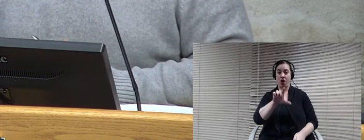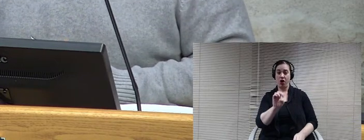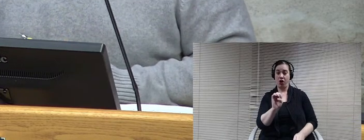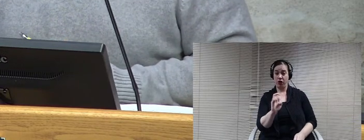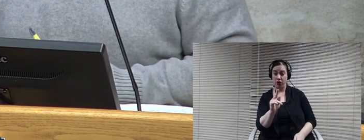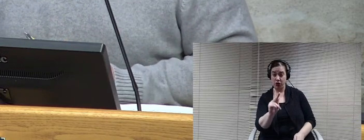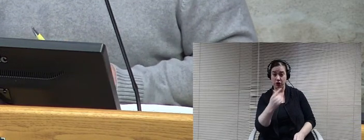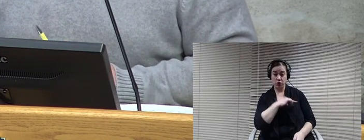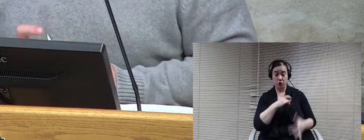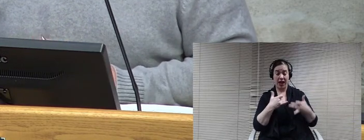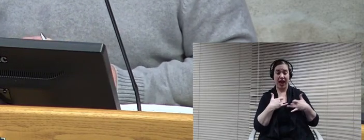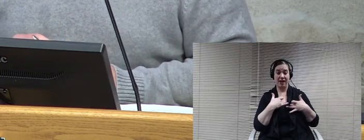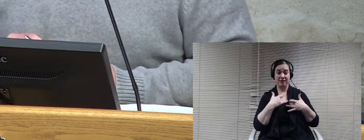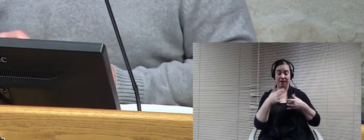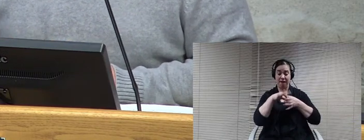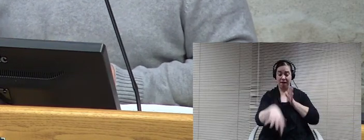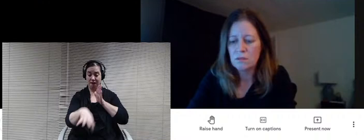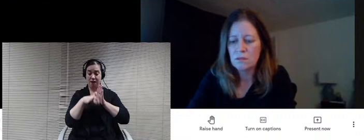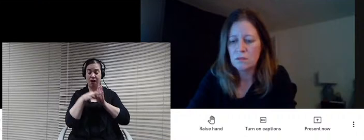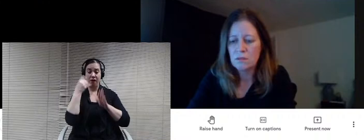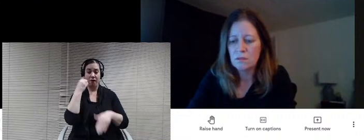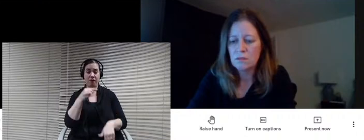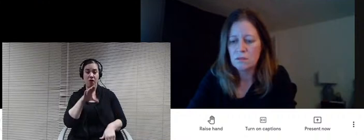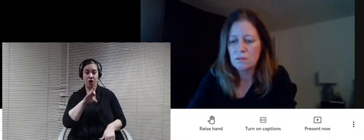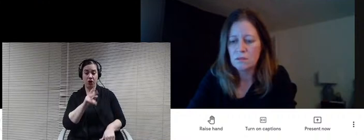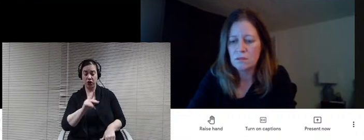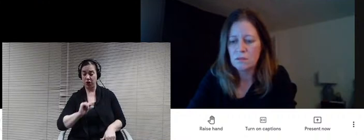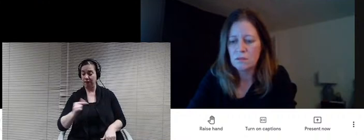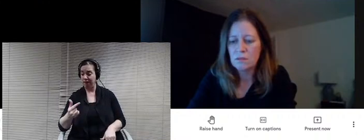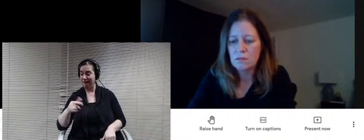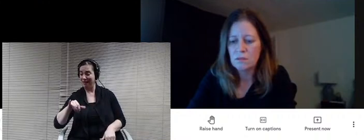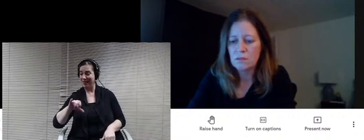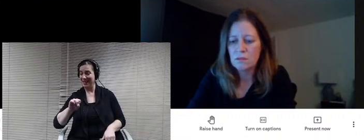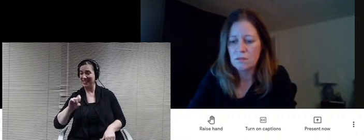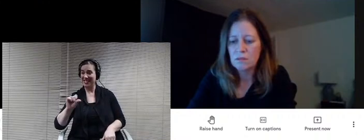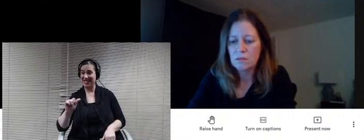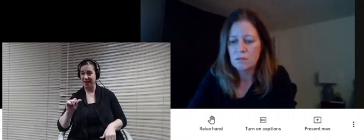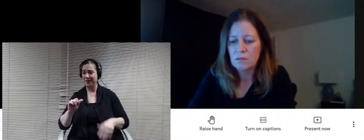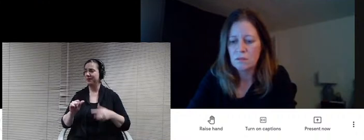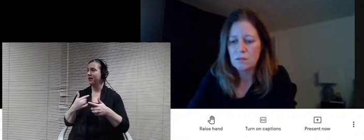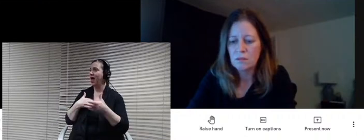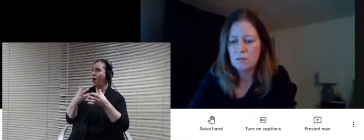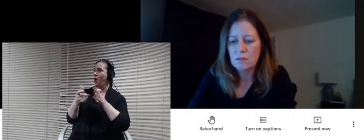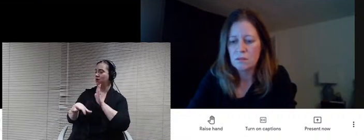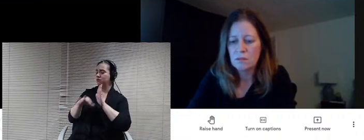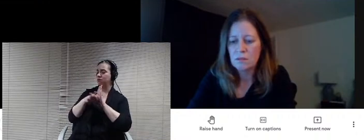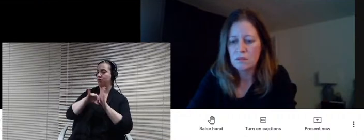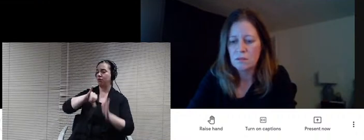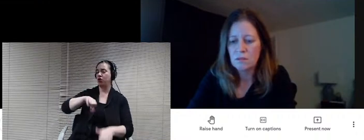Lisa I would like to nominate John Holcomb so the office of Clerk